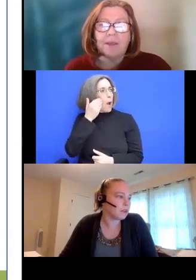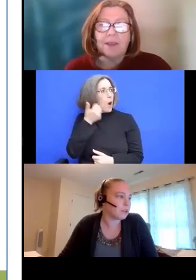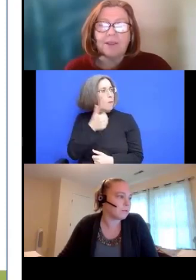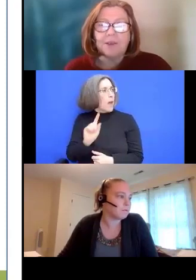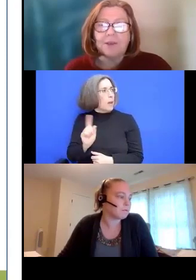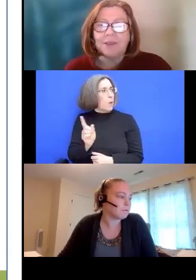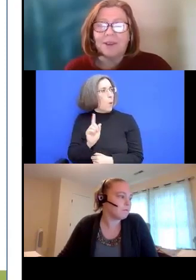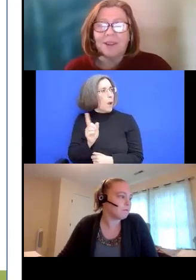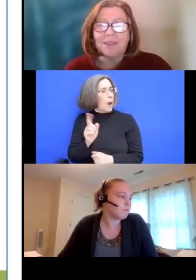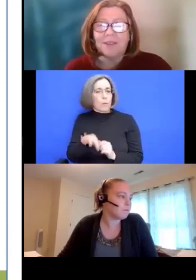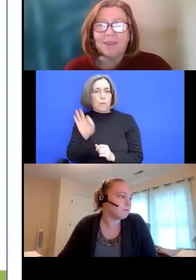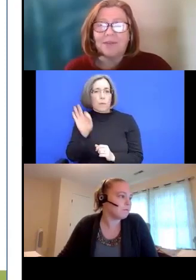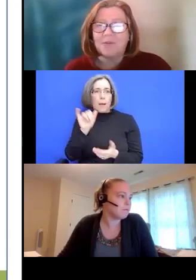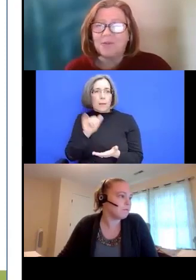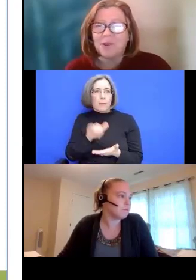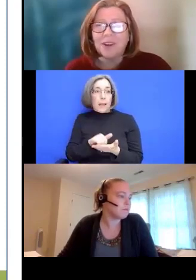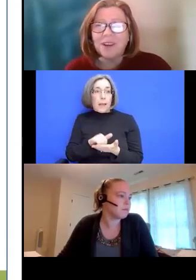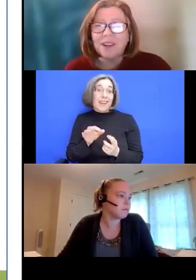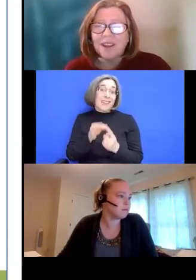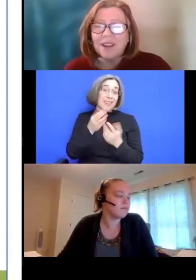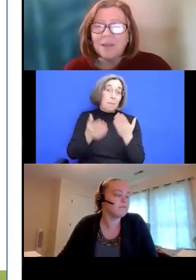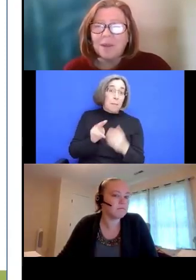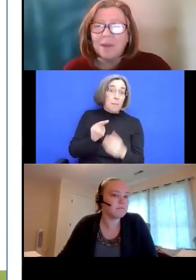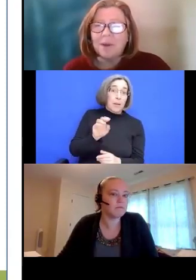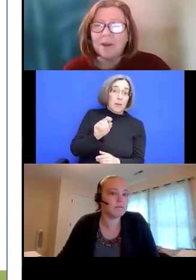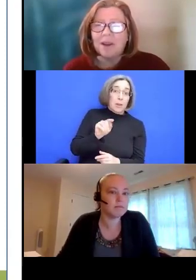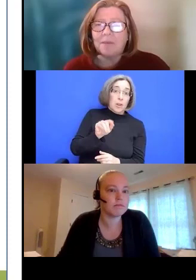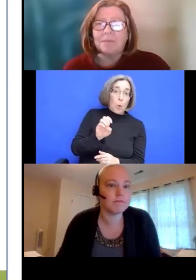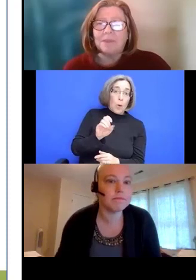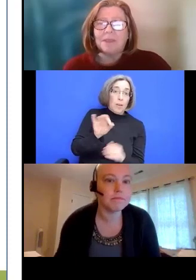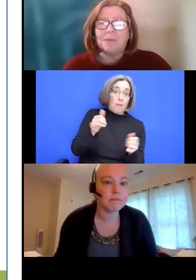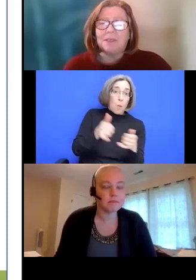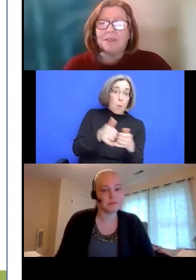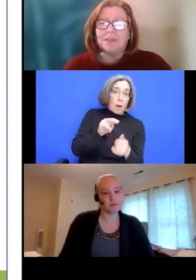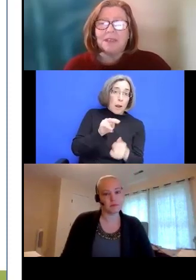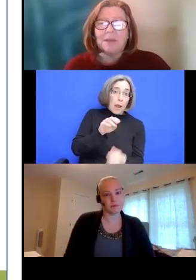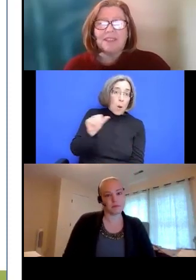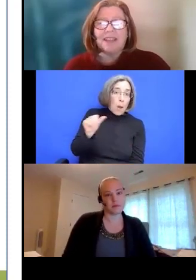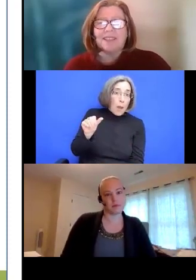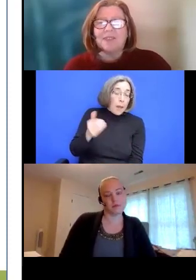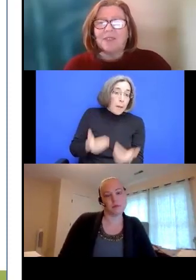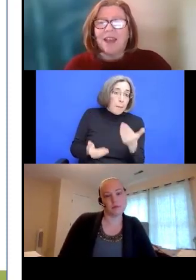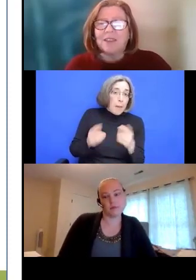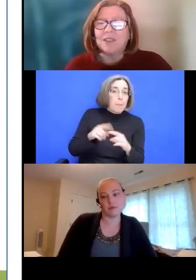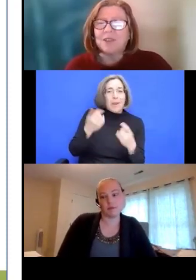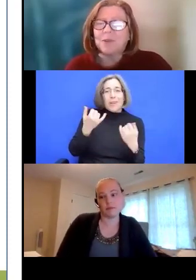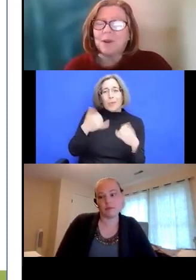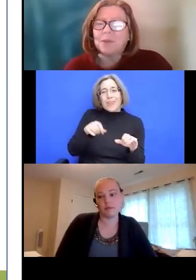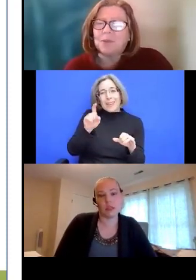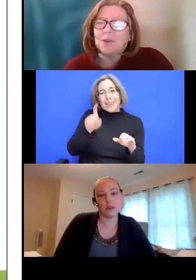unless you can look at the notice of award, maybe. But you would still need Commons access for that too, I'm sure.